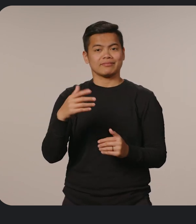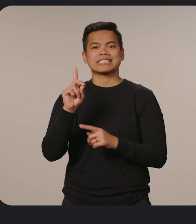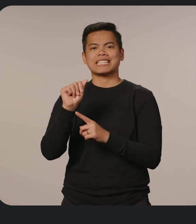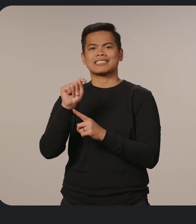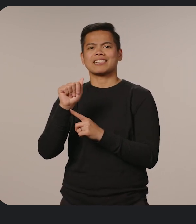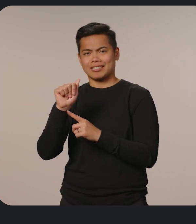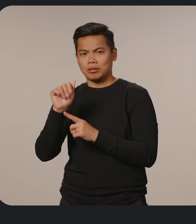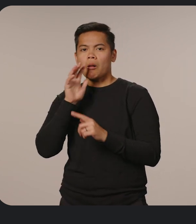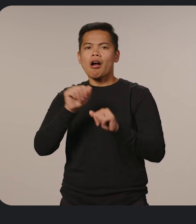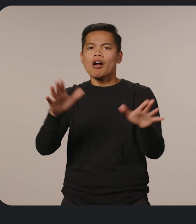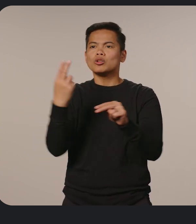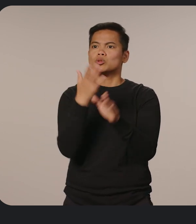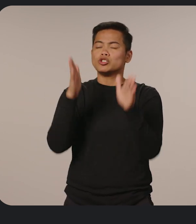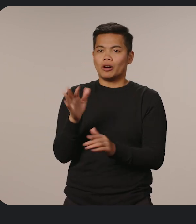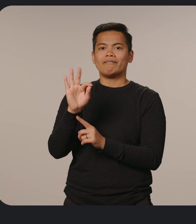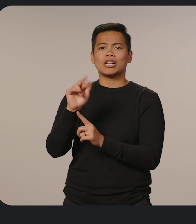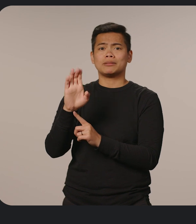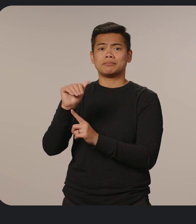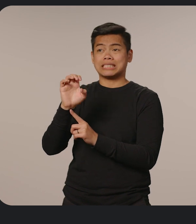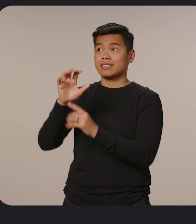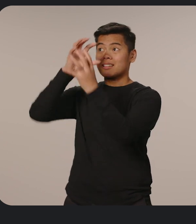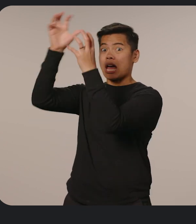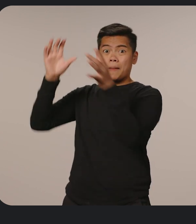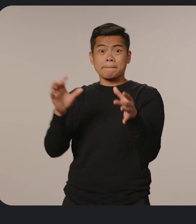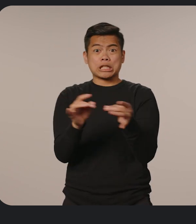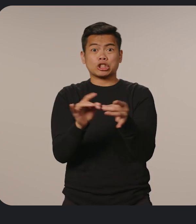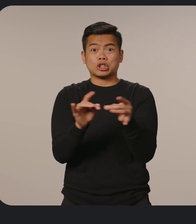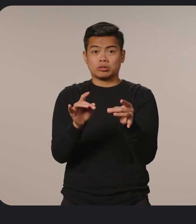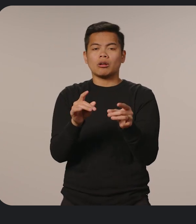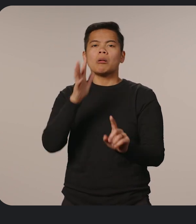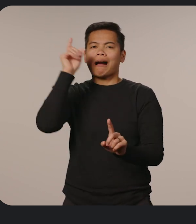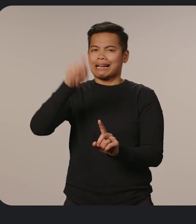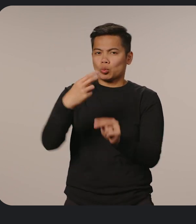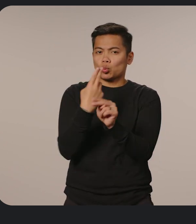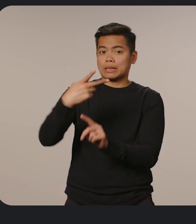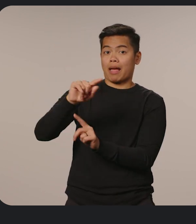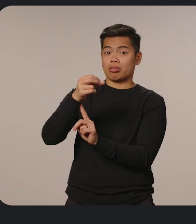it to users with Firebase Cloud messaging to do that we'll need the